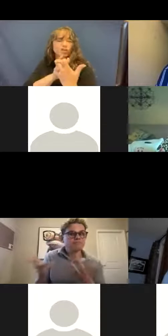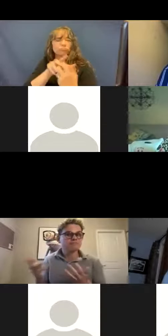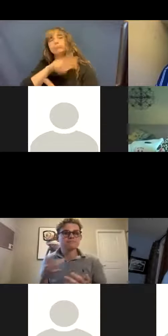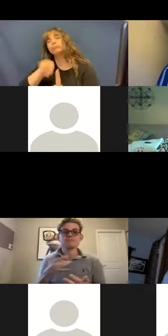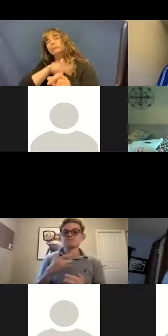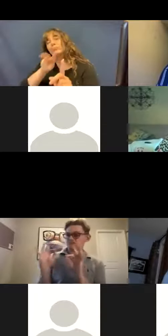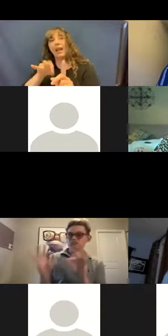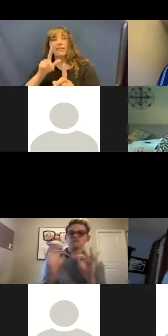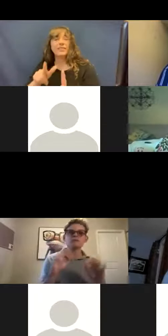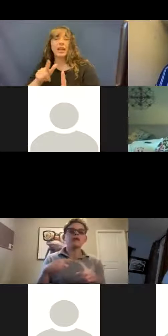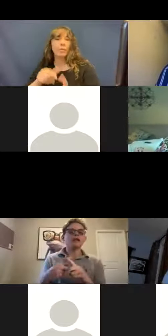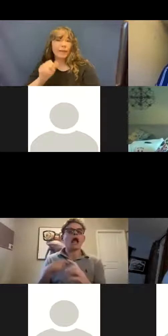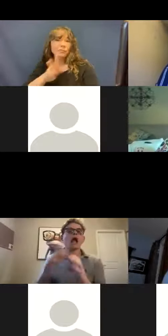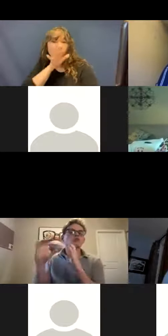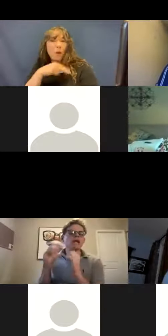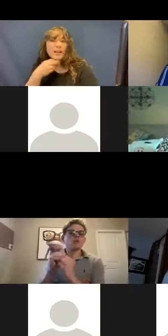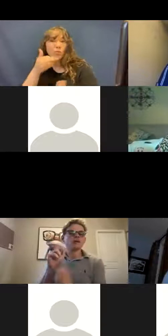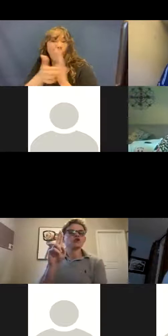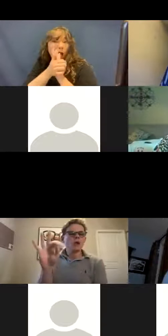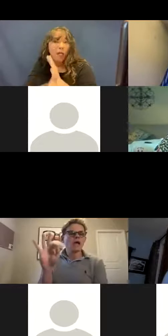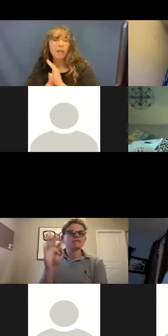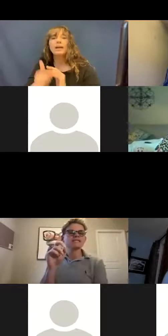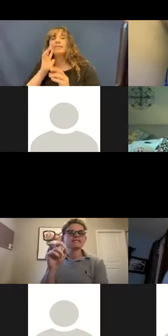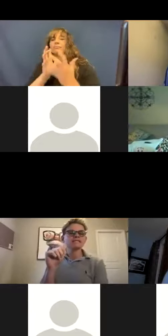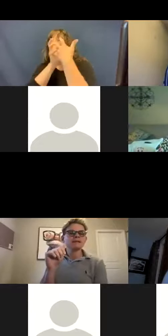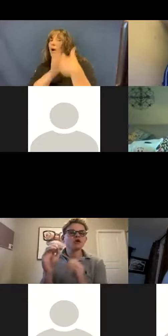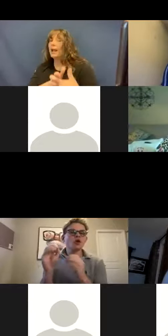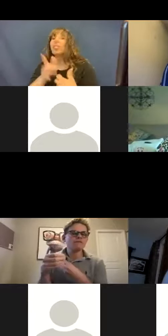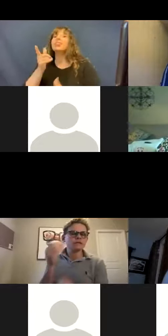be able to voice for me well, if that was going to work out. Then I communicated with